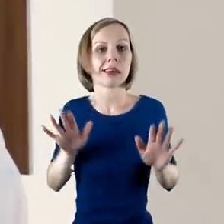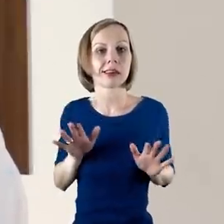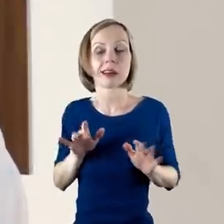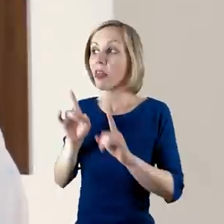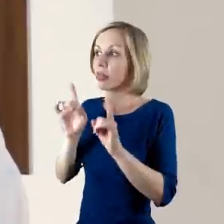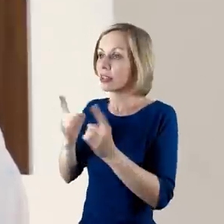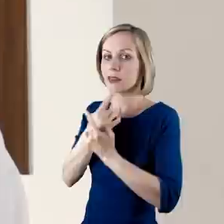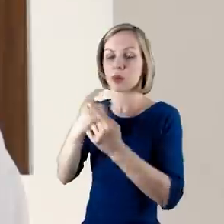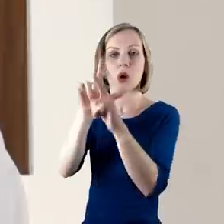(All) Thanks be to God.